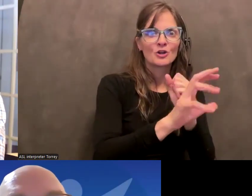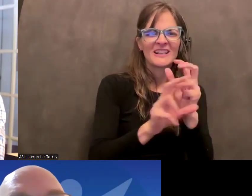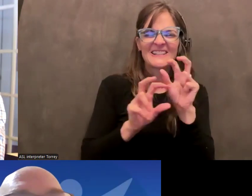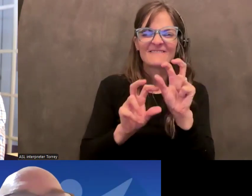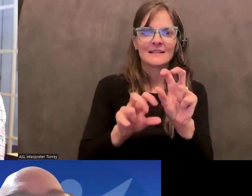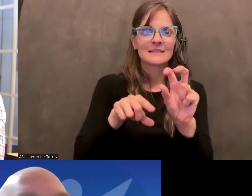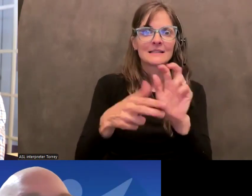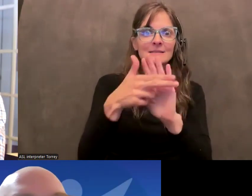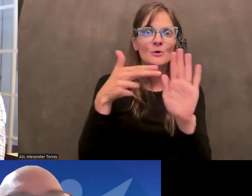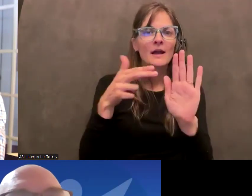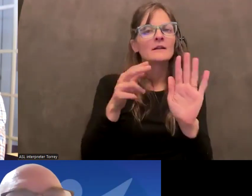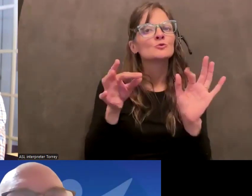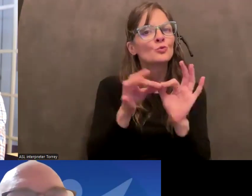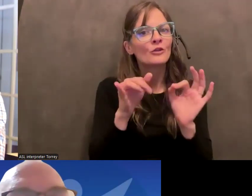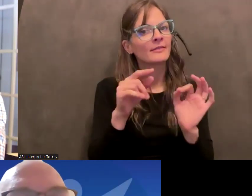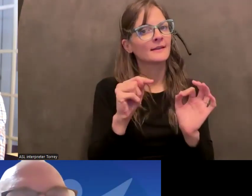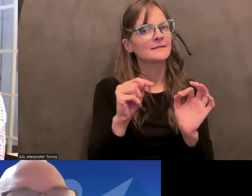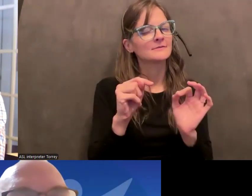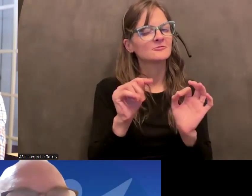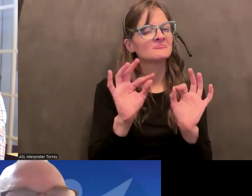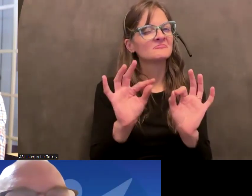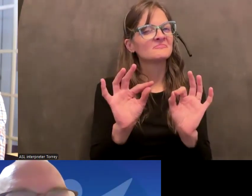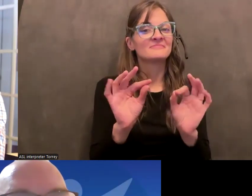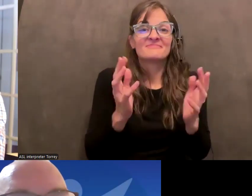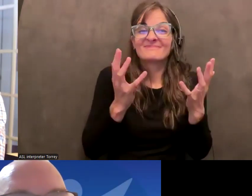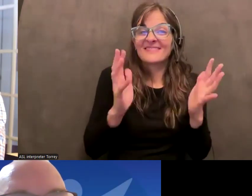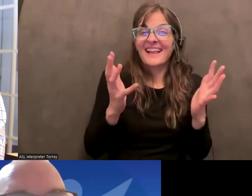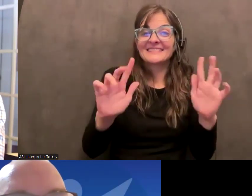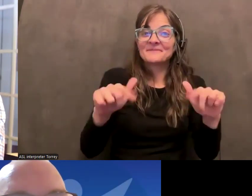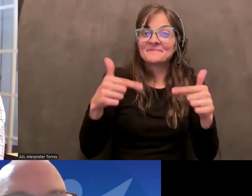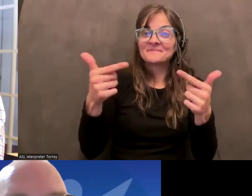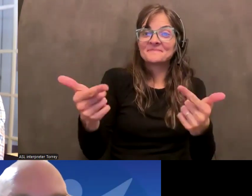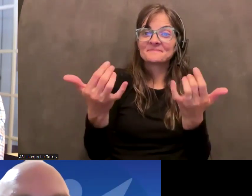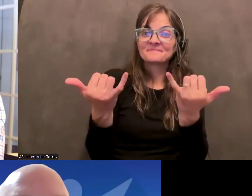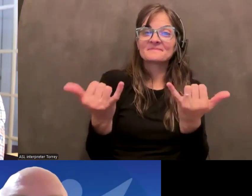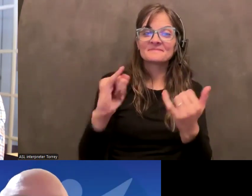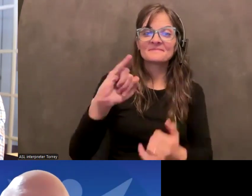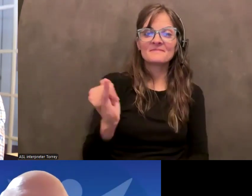So with that, I think we wanted to turn it back to Jordana, if you have some questions